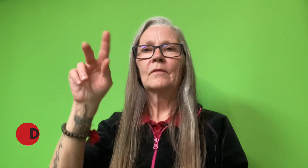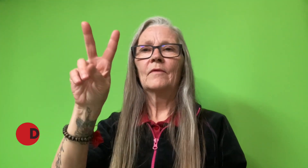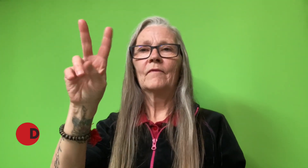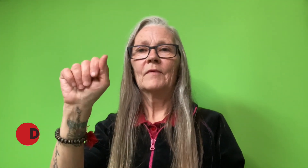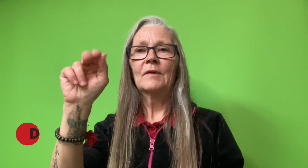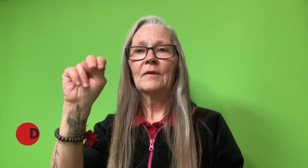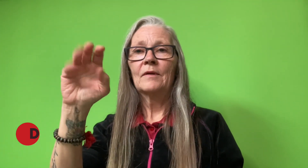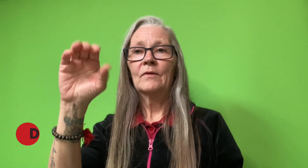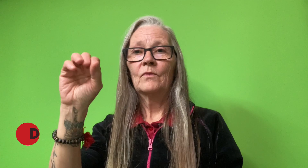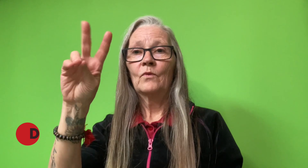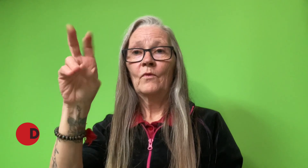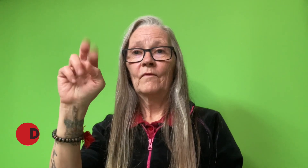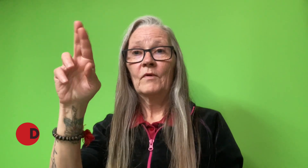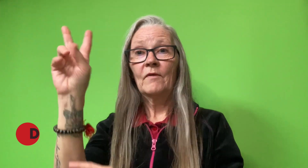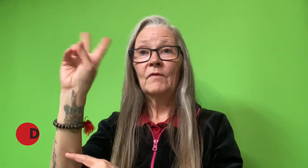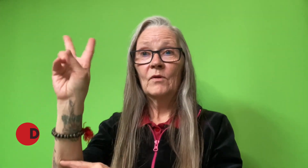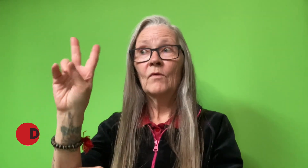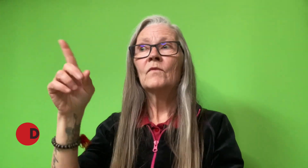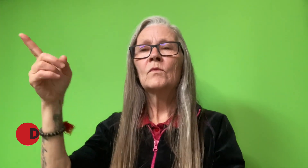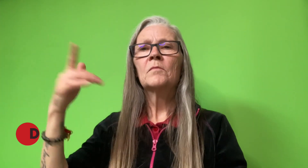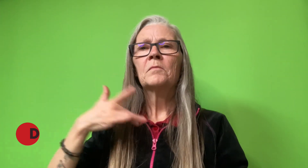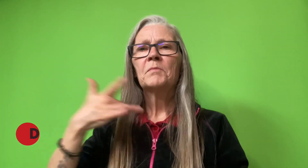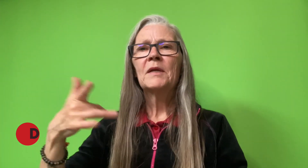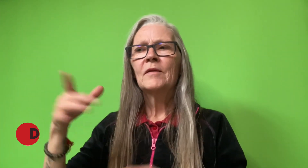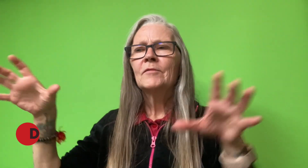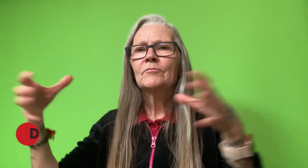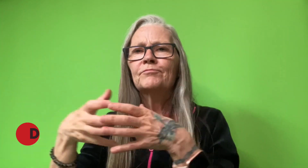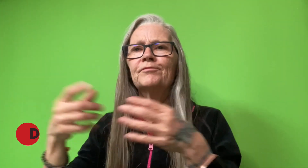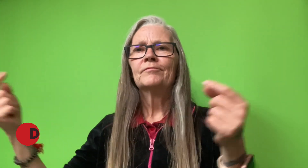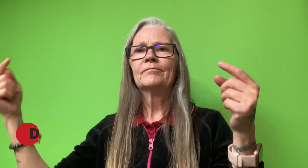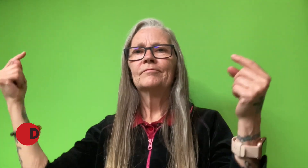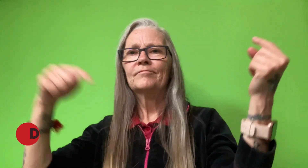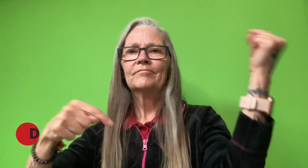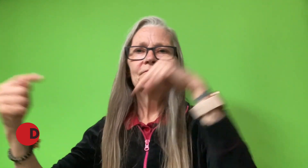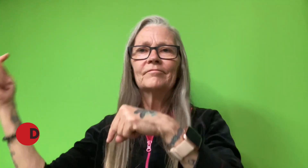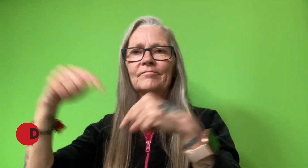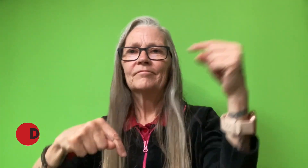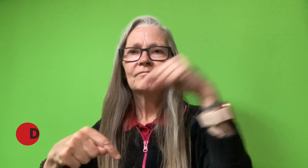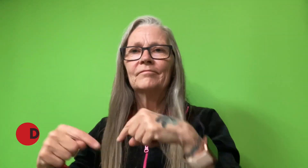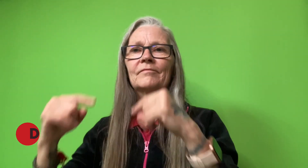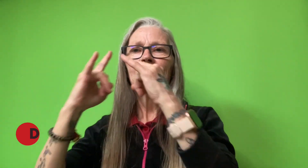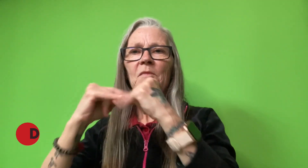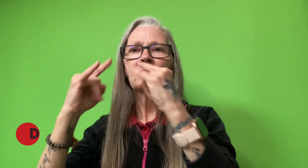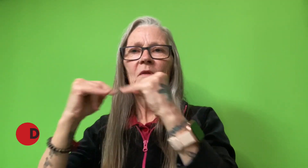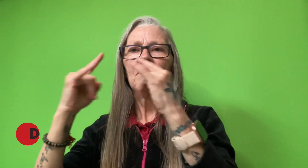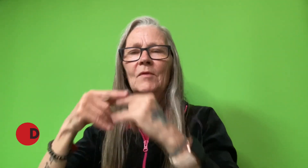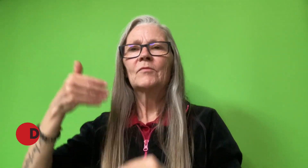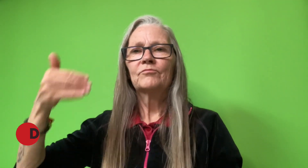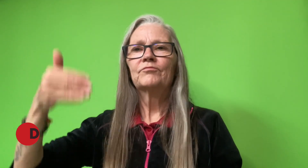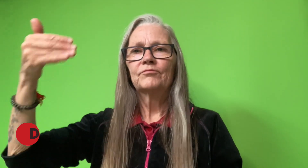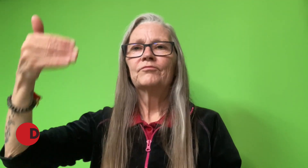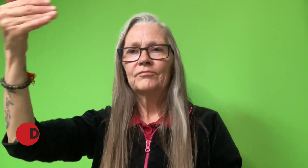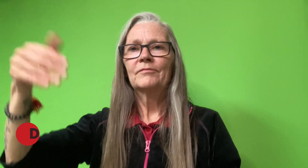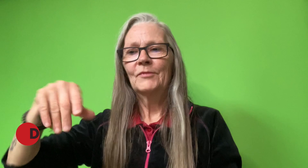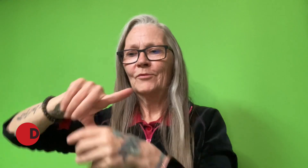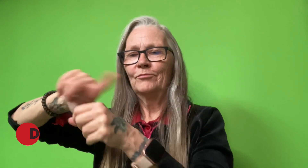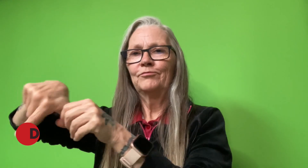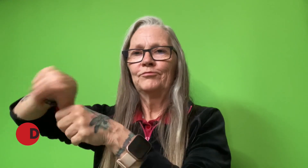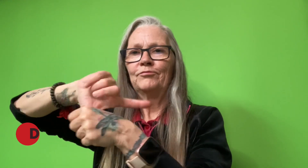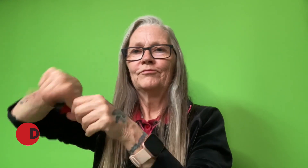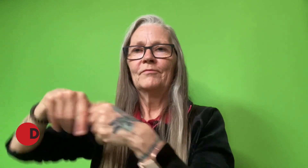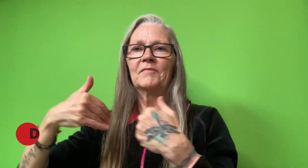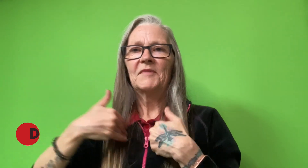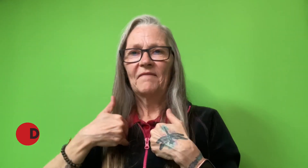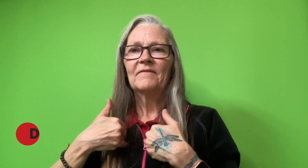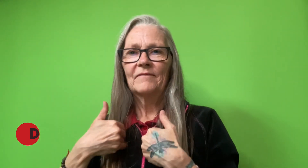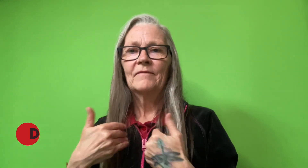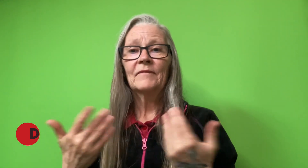we know Vancouver usually has camp sessions in their areas.